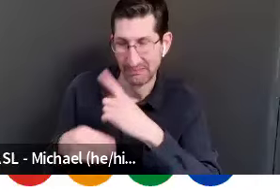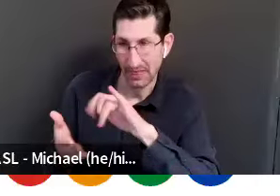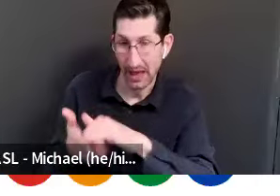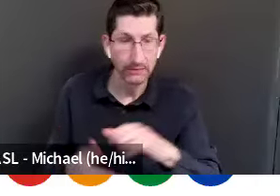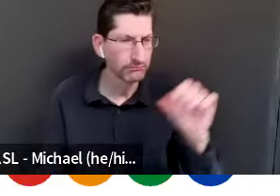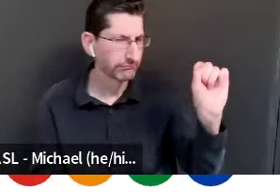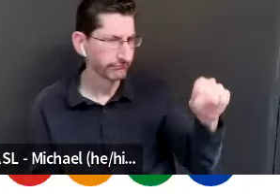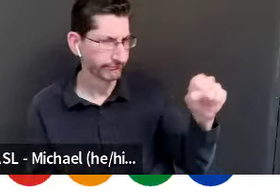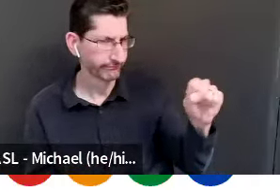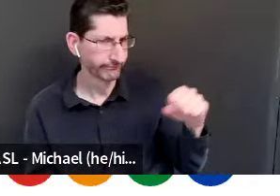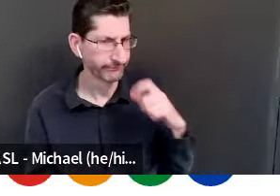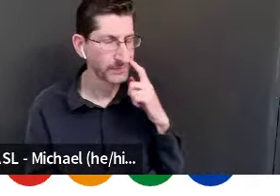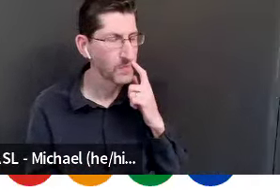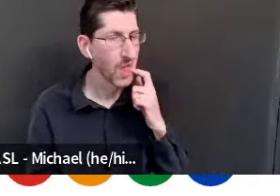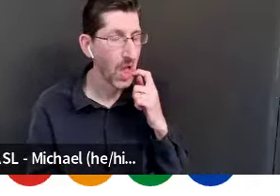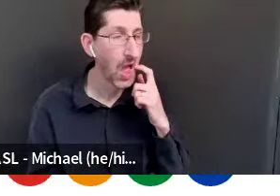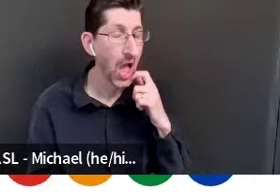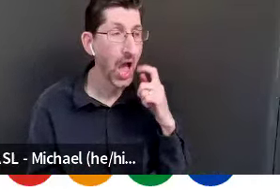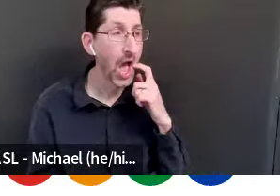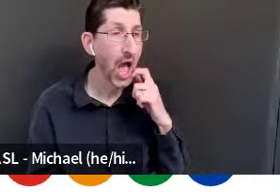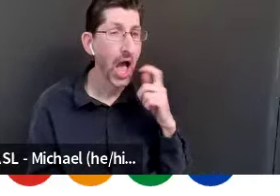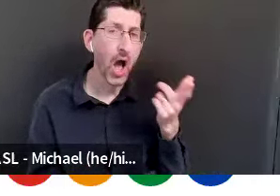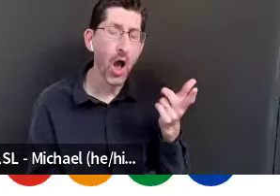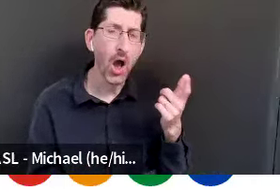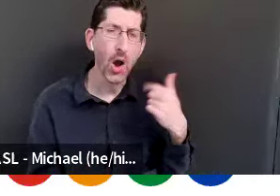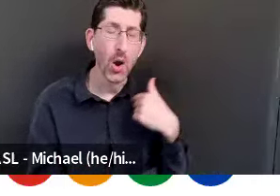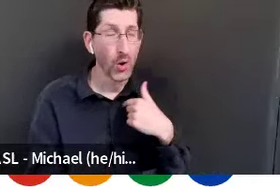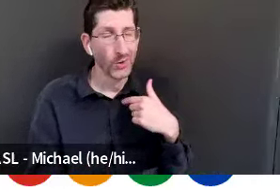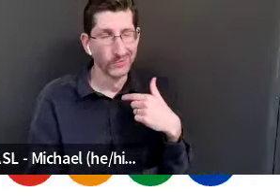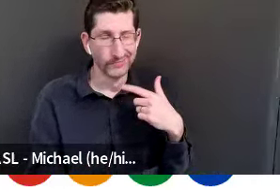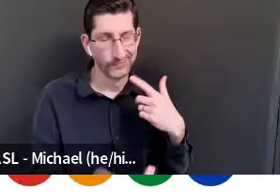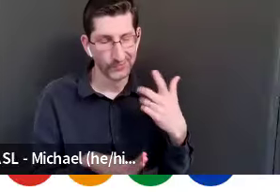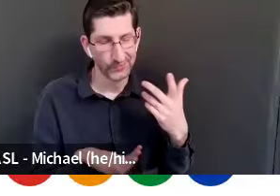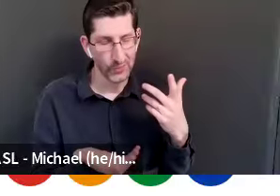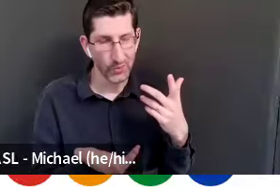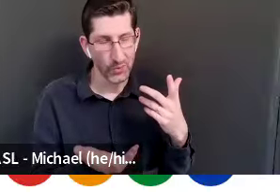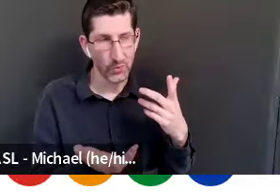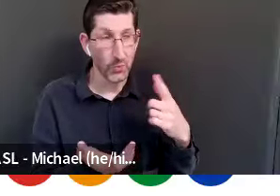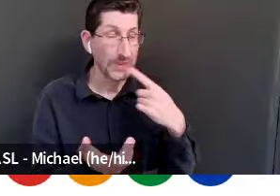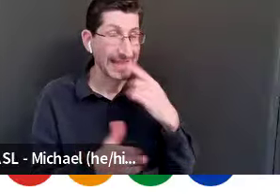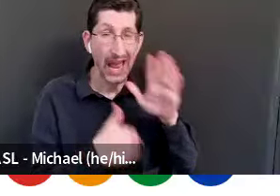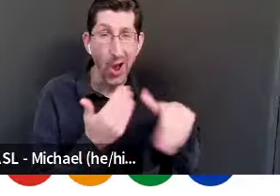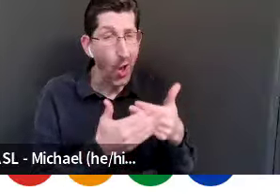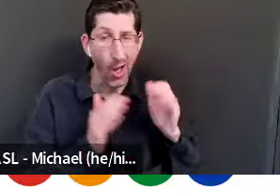I WILL PROBABLY SUBMIT ONE FORM A WEEK FOR YOU, IF THAT HELPS. ABSOLUTELY. WE SAY THIS ABOUT A LOT OF